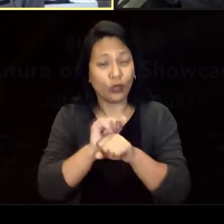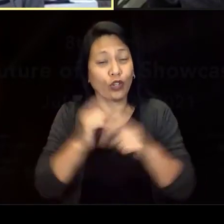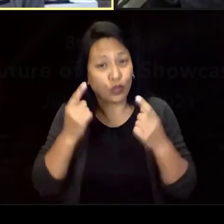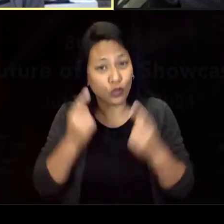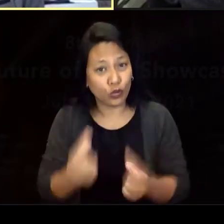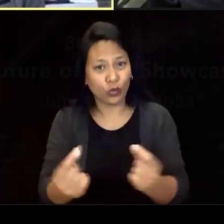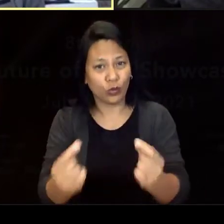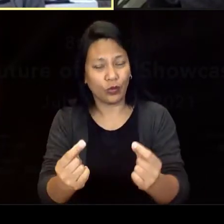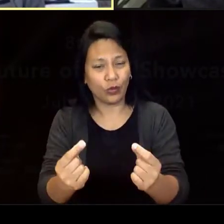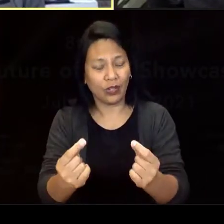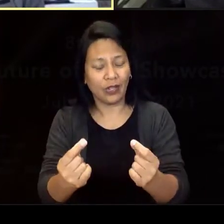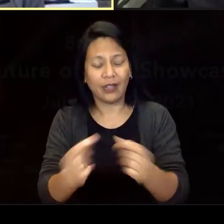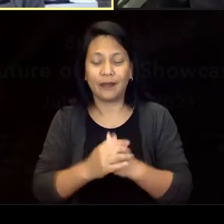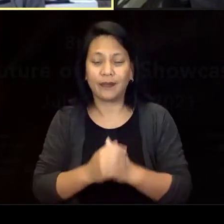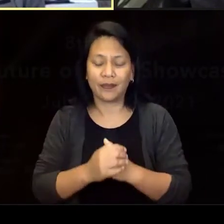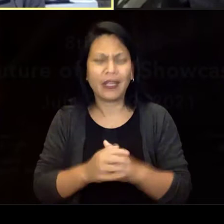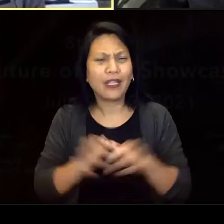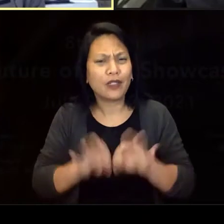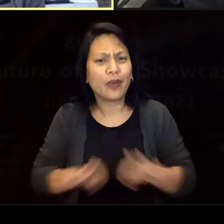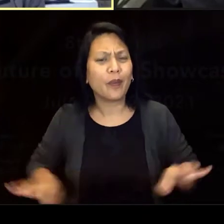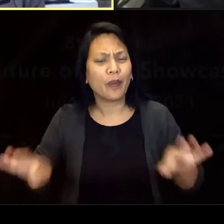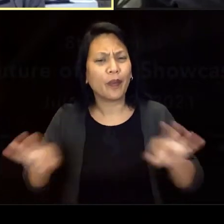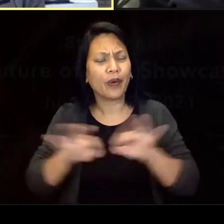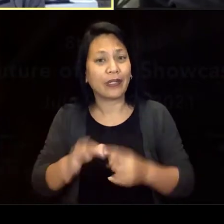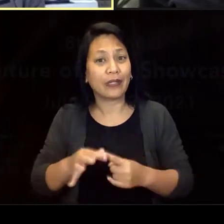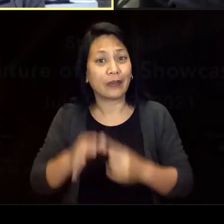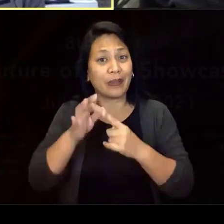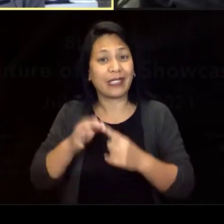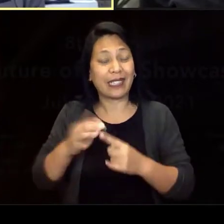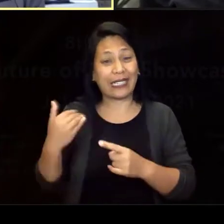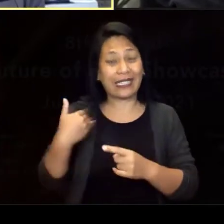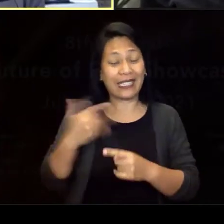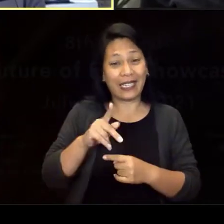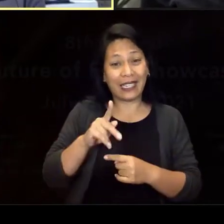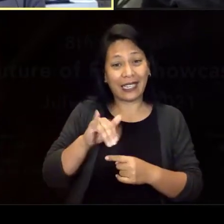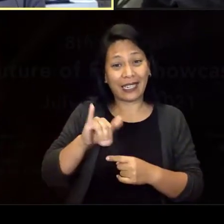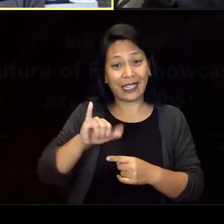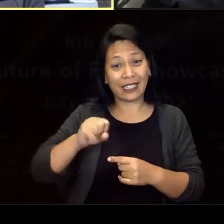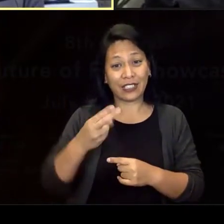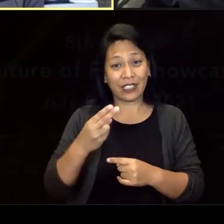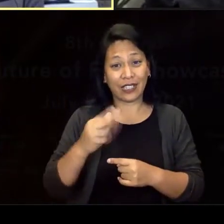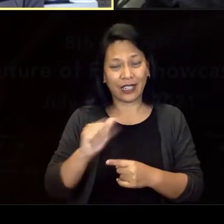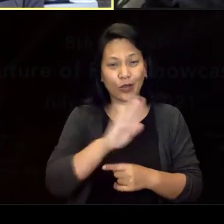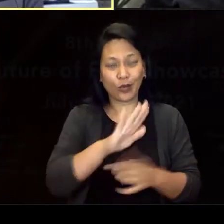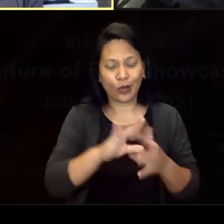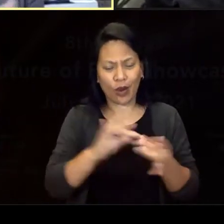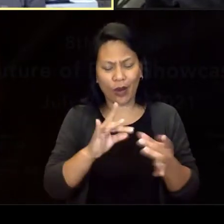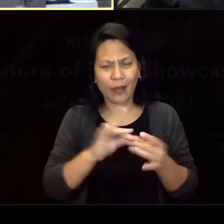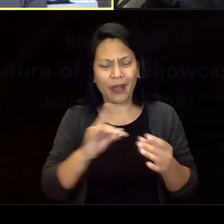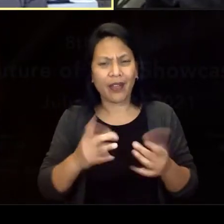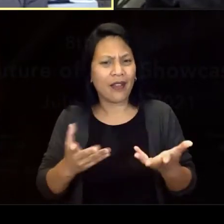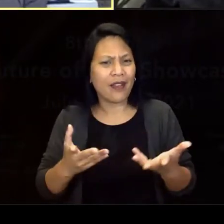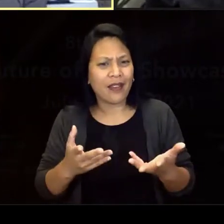Super important, especially with what Kyisha was saying, how is it, how is it still happening?